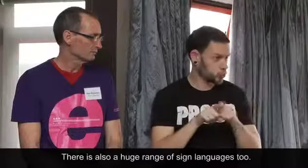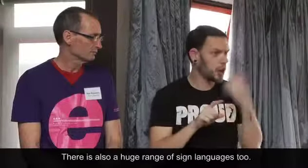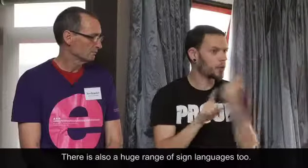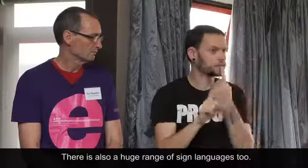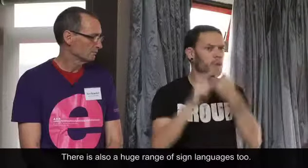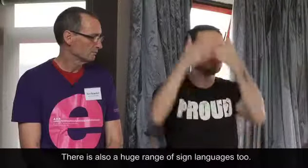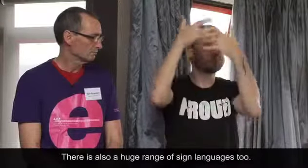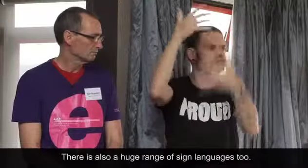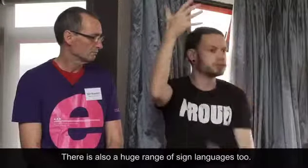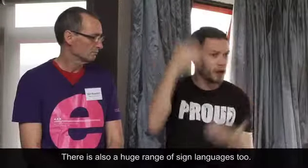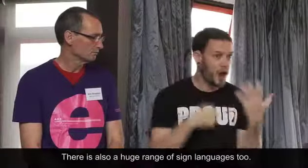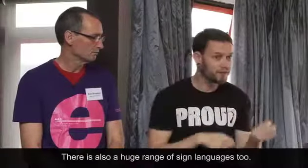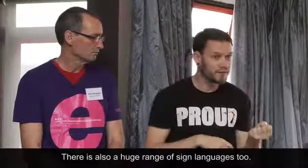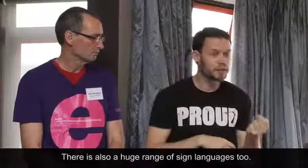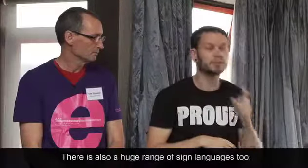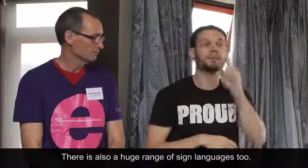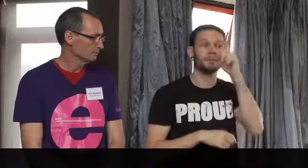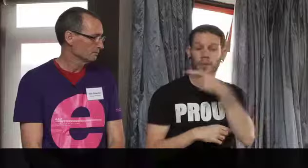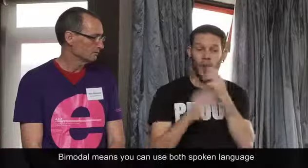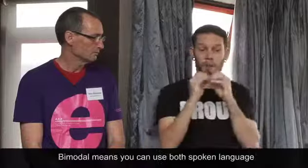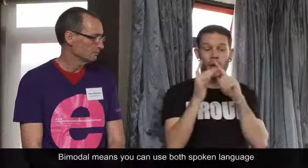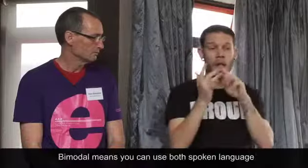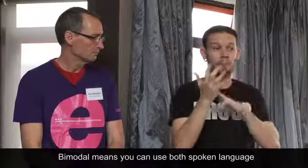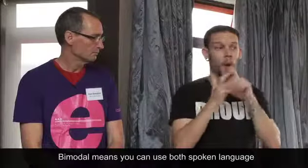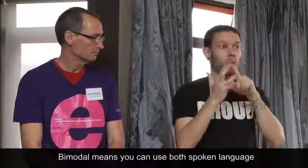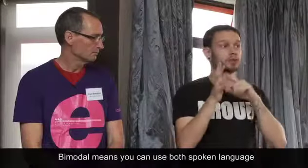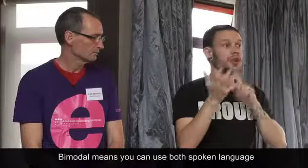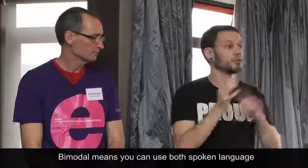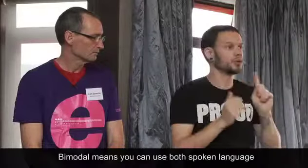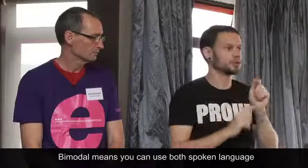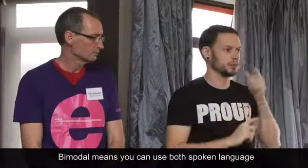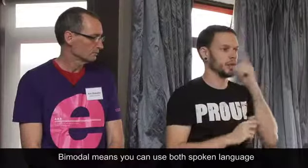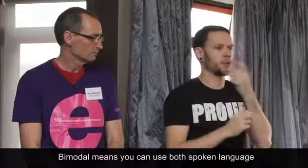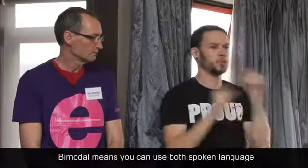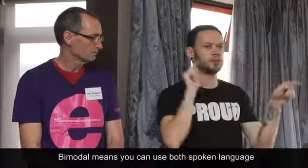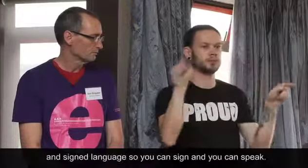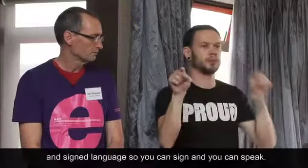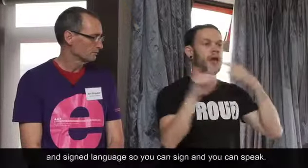There is also a huge range of sign languages too. Bimodal means you can use both spoken language